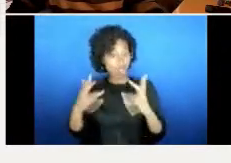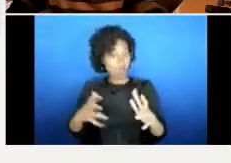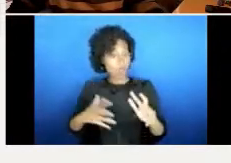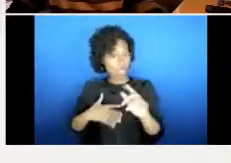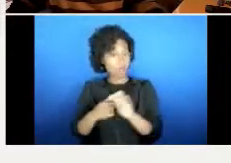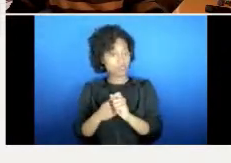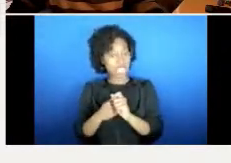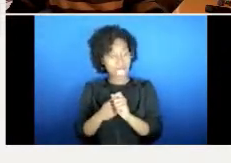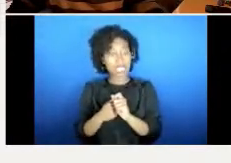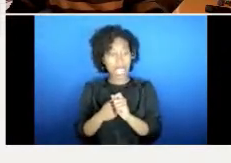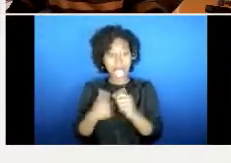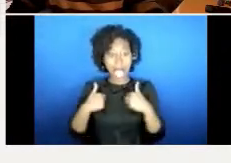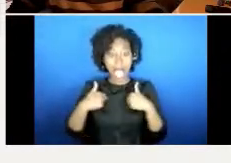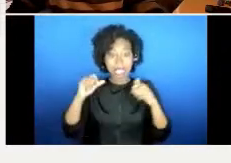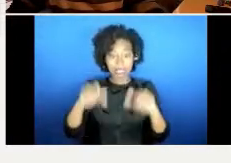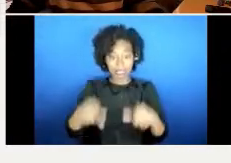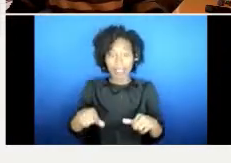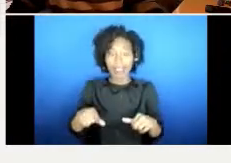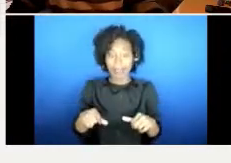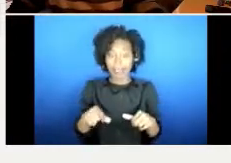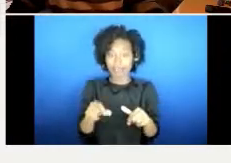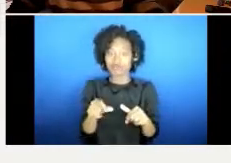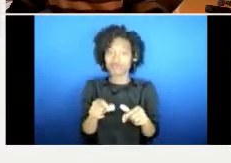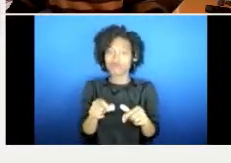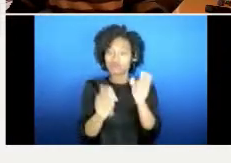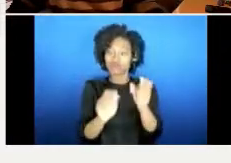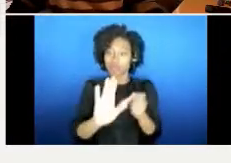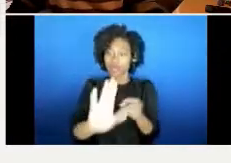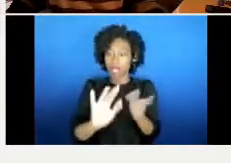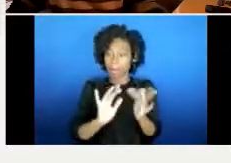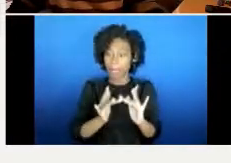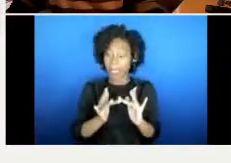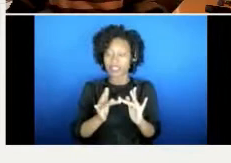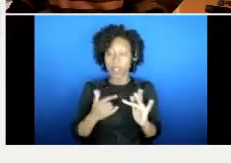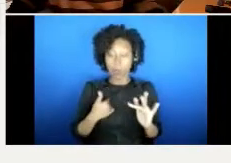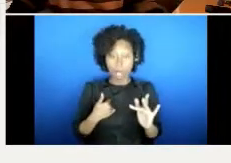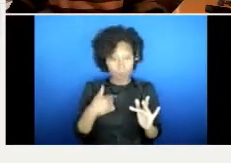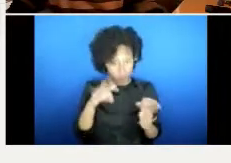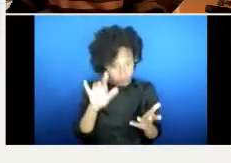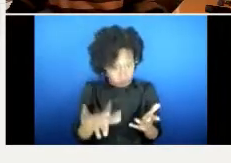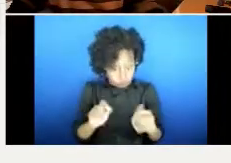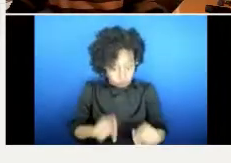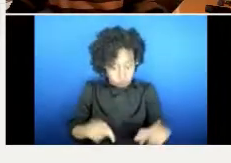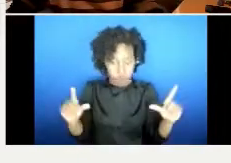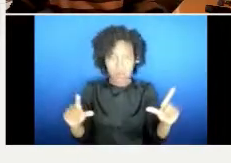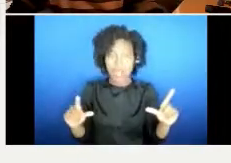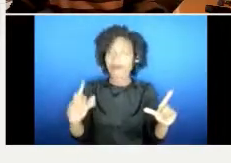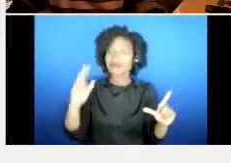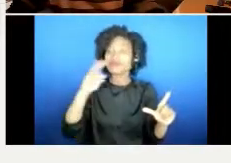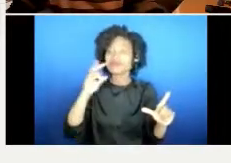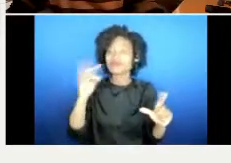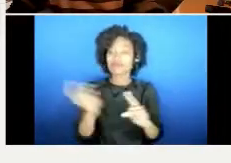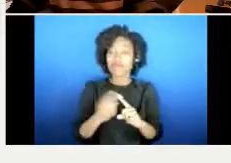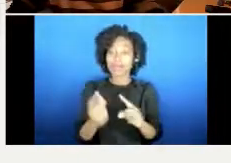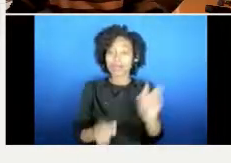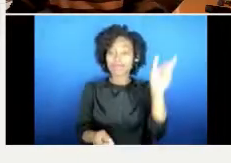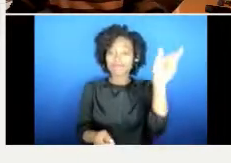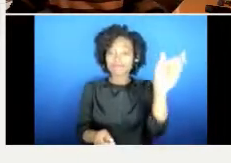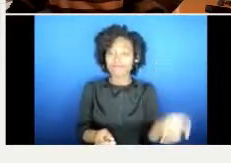page I'm logged into my account and I see that dark bar on the left side, and that means